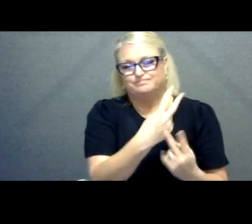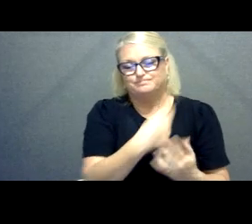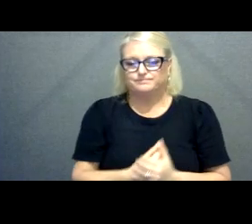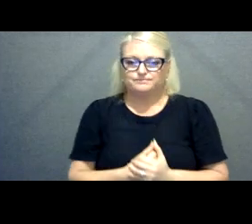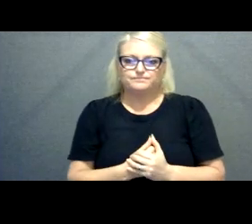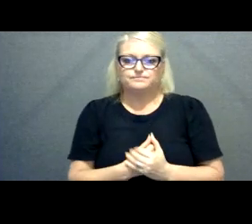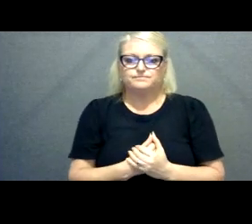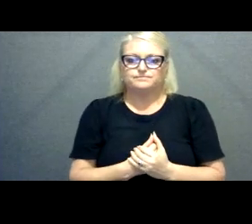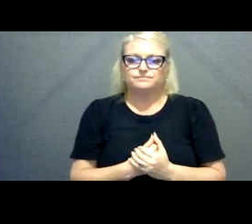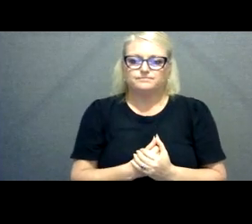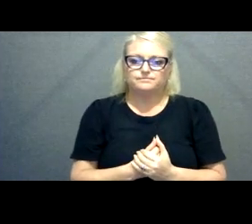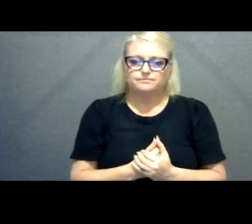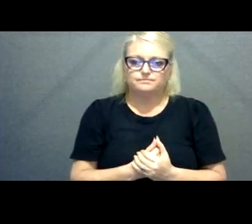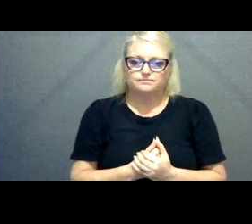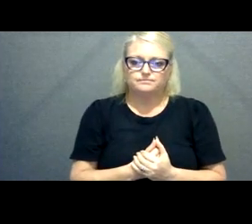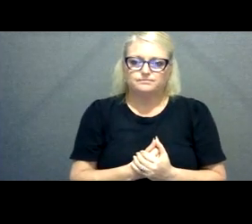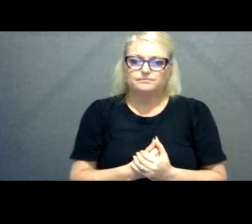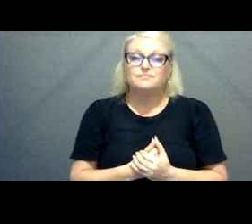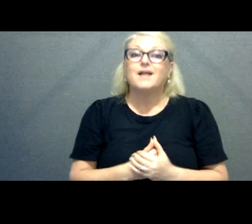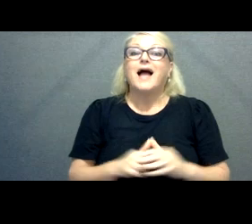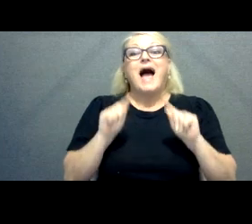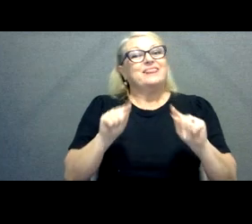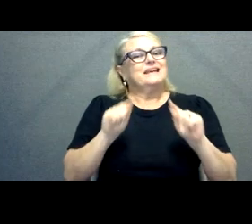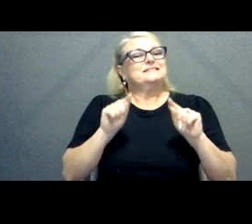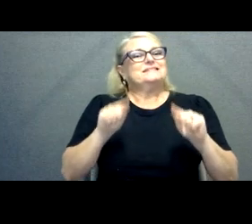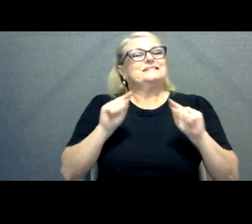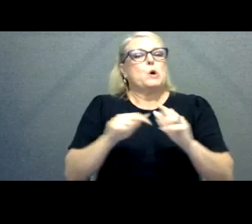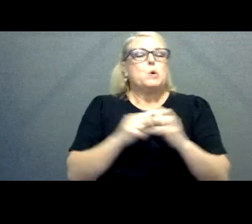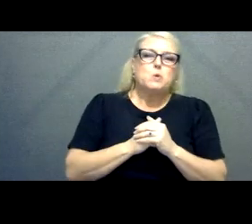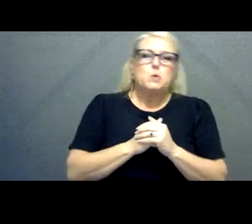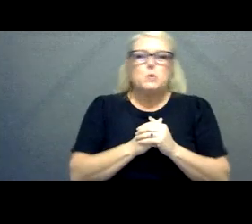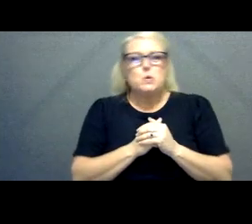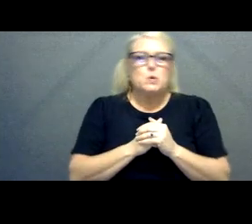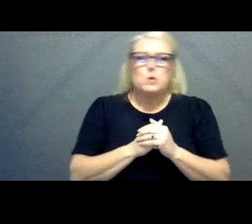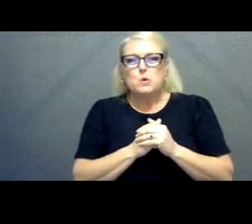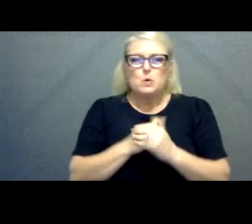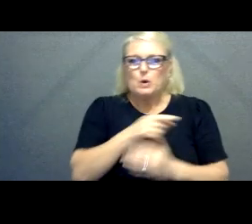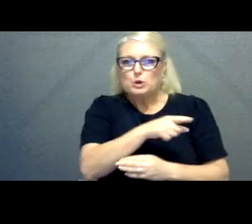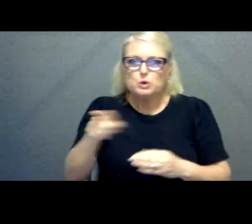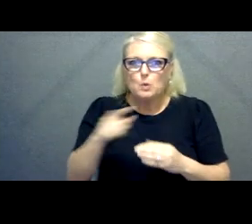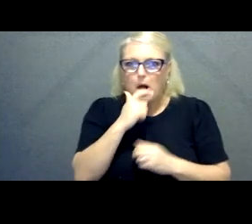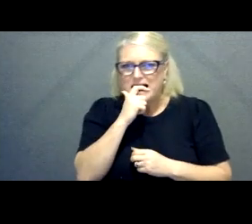right now this is the big ticket item Leanne isn't it and um look I think this is very complicated